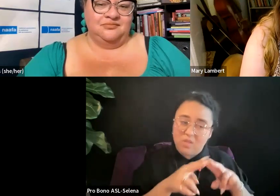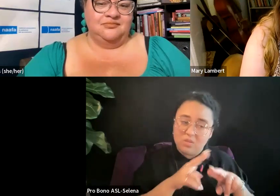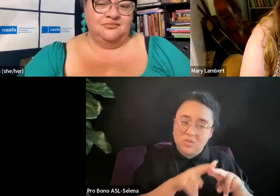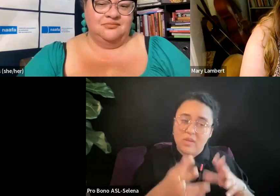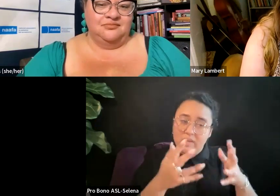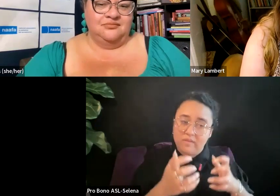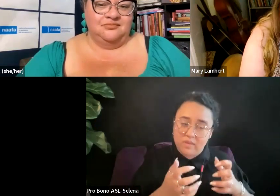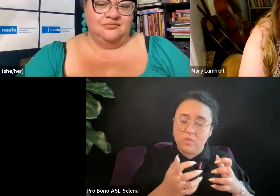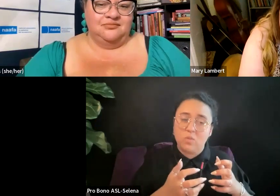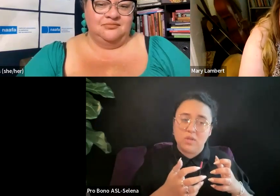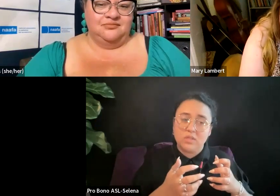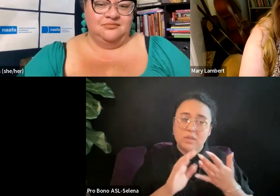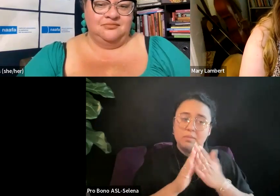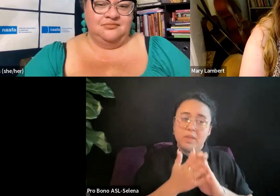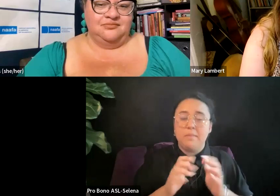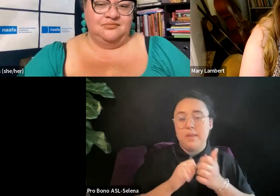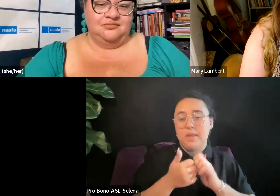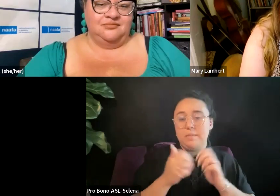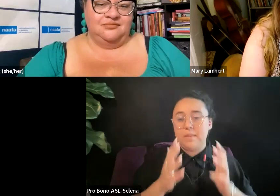to to be competitive or to actually become a singer.